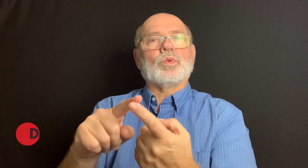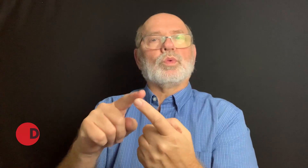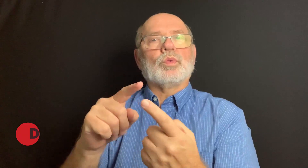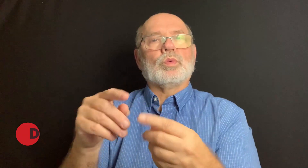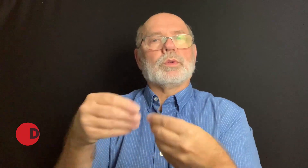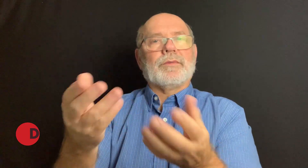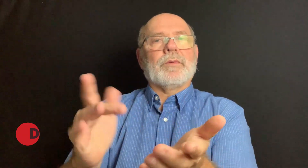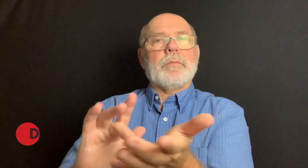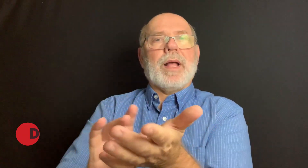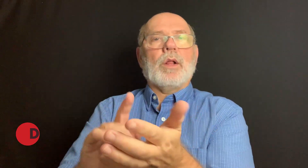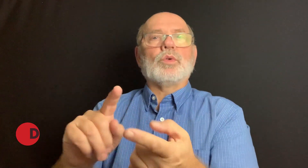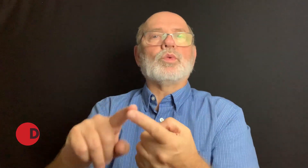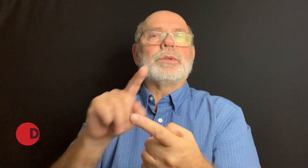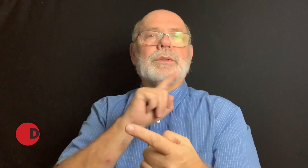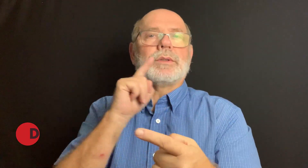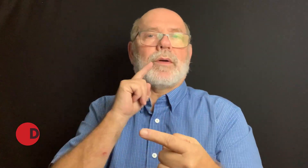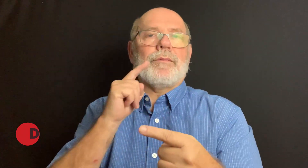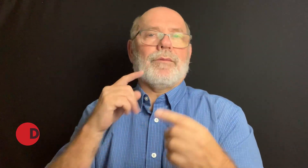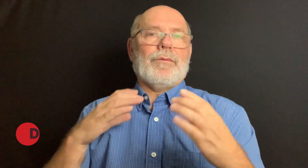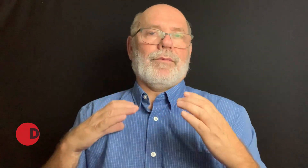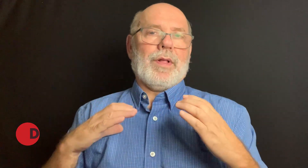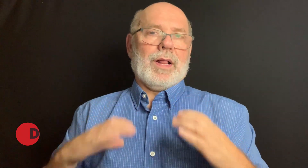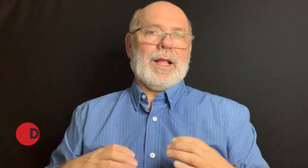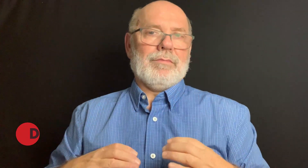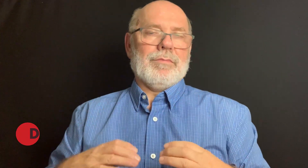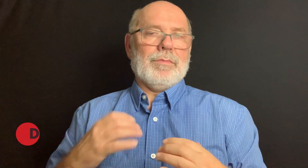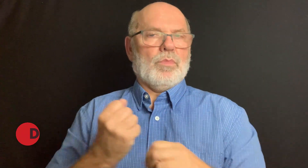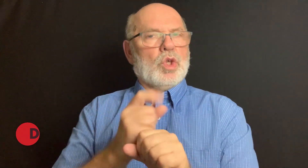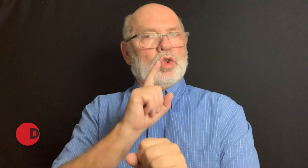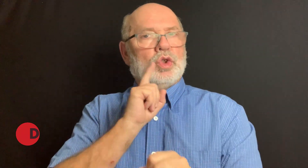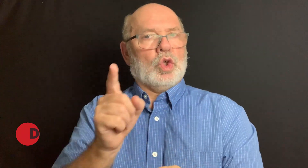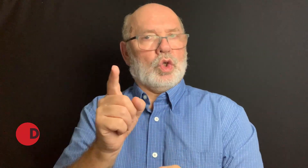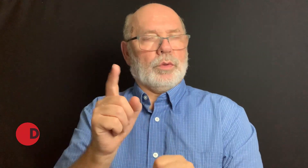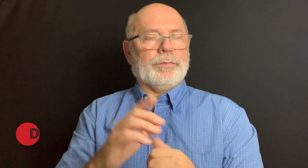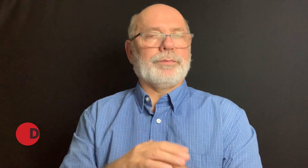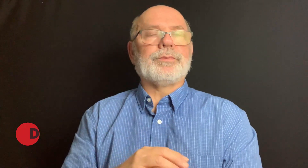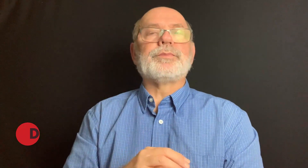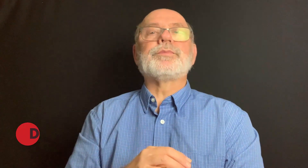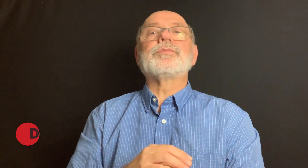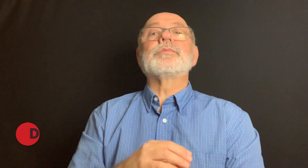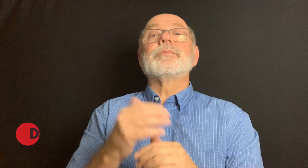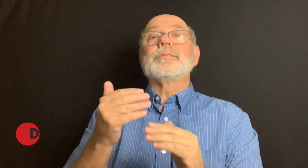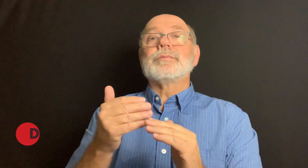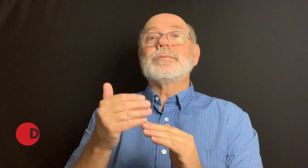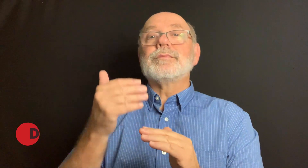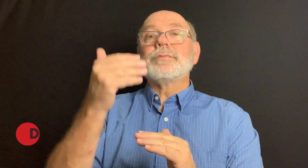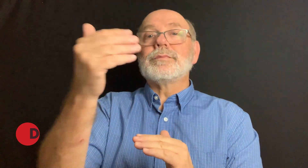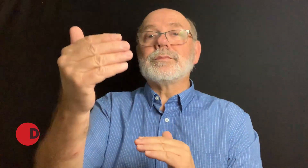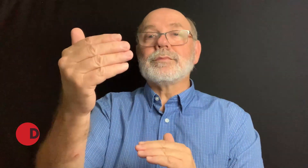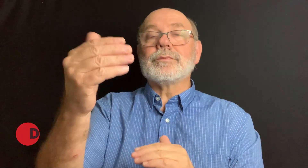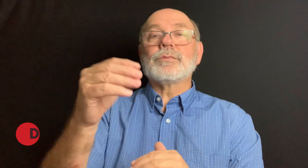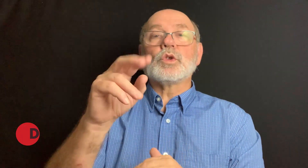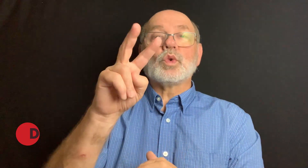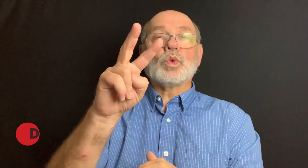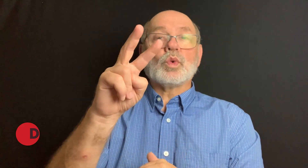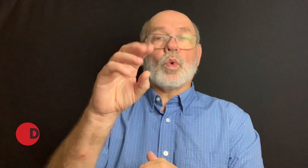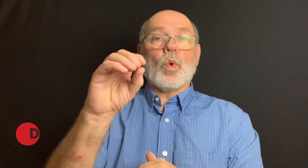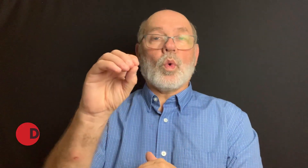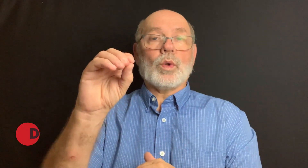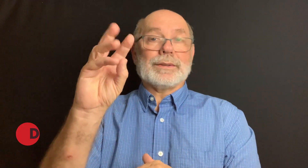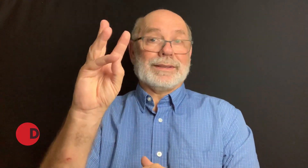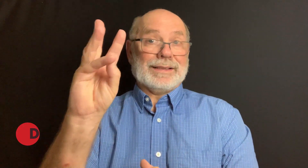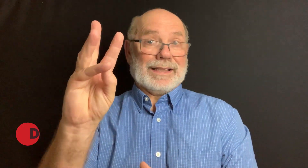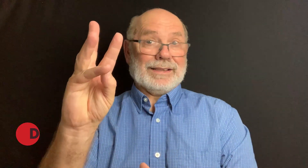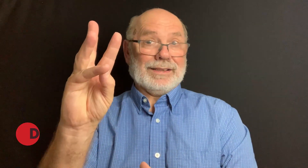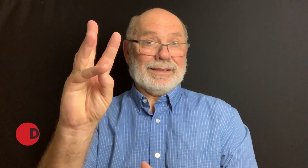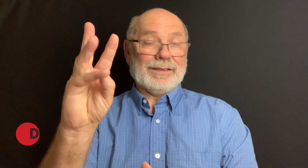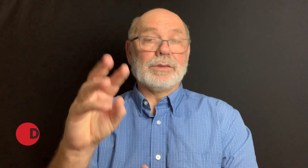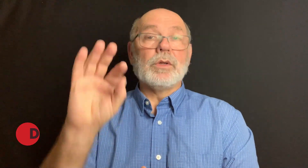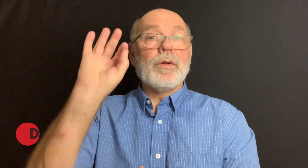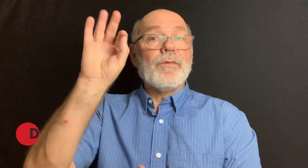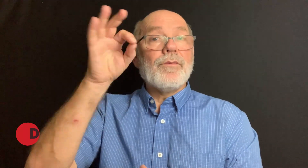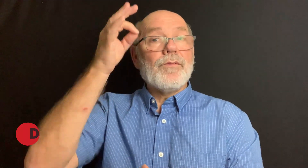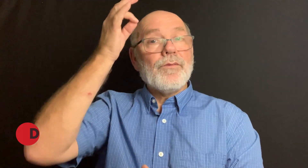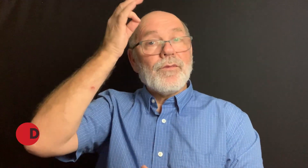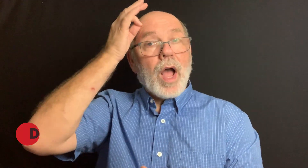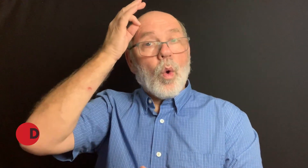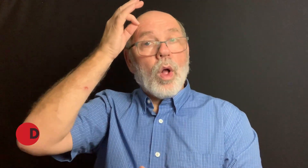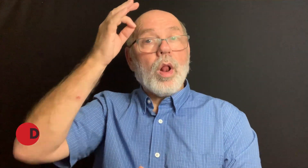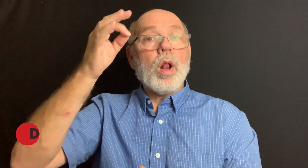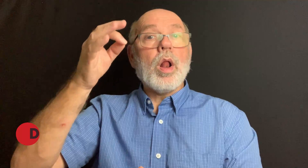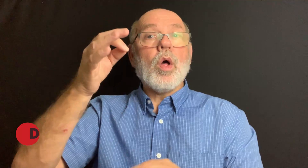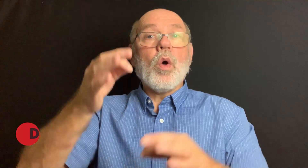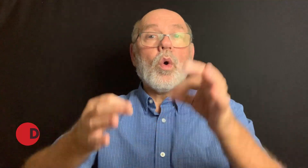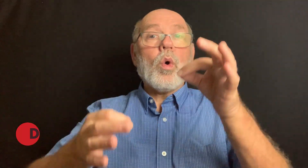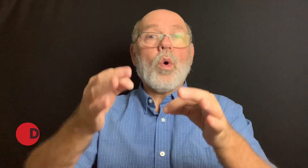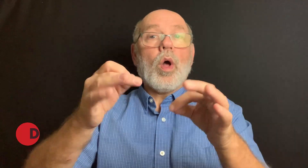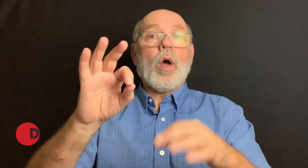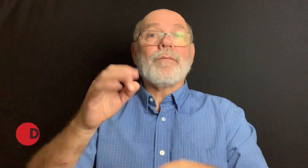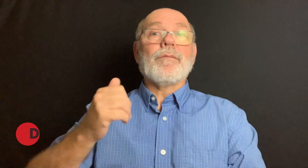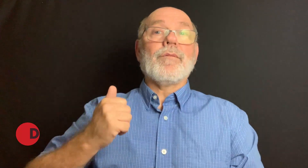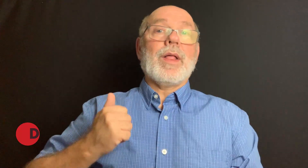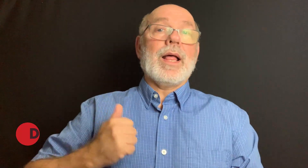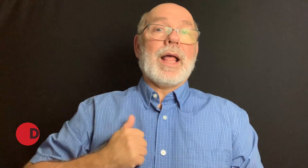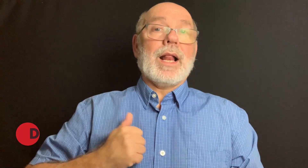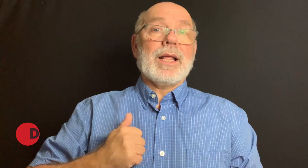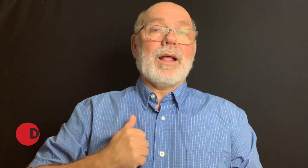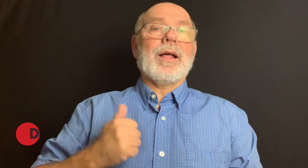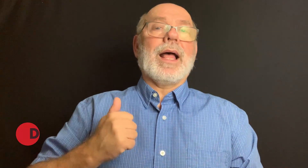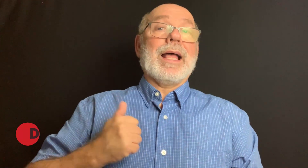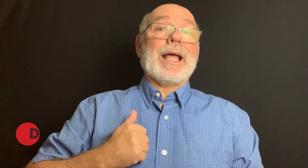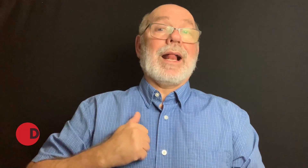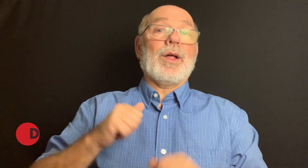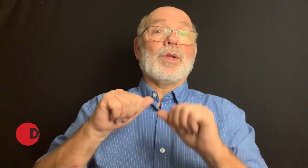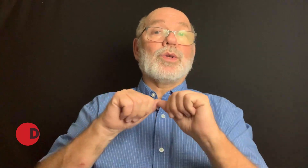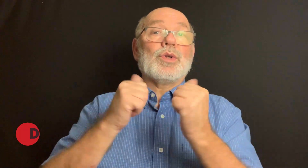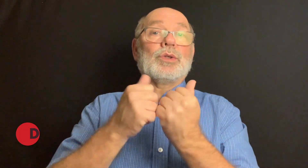Deaf patients. In 2006, the Federal Court of Canada, in the Canadian